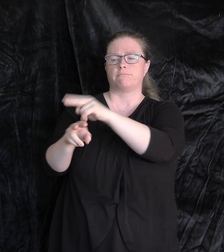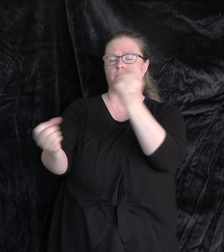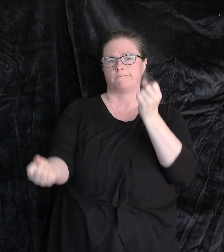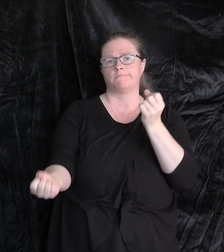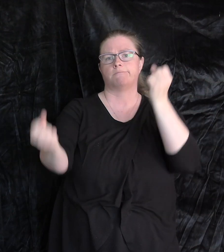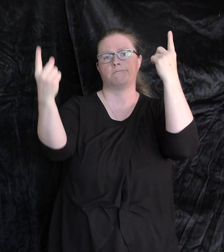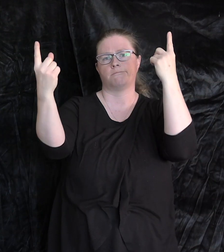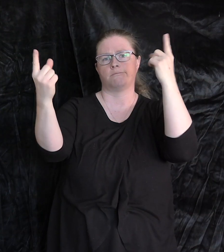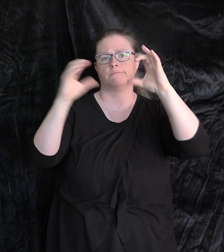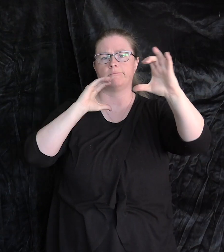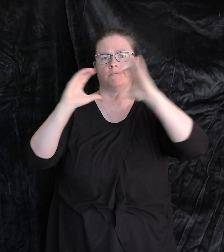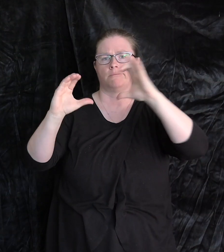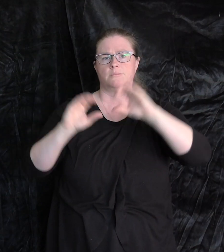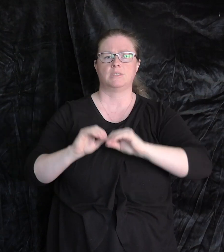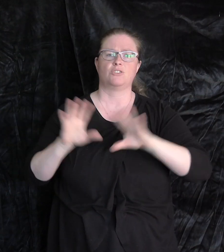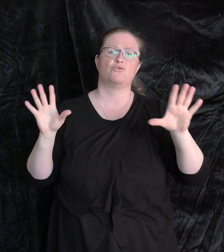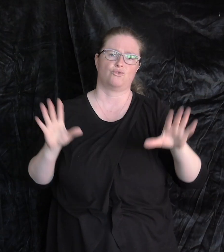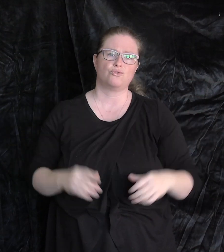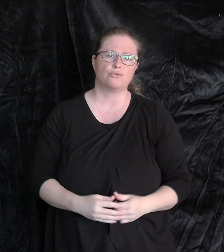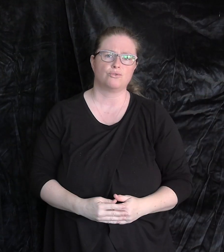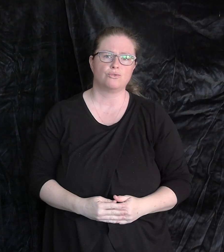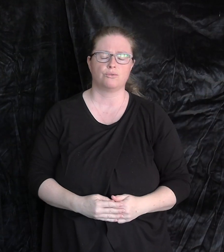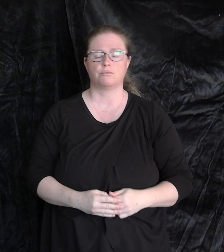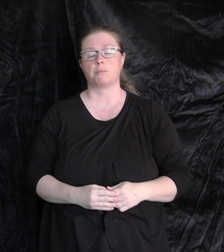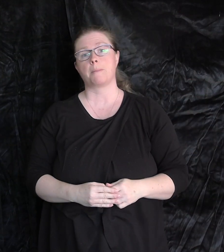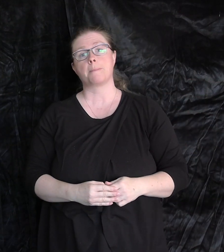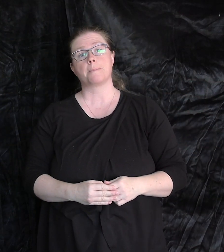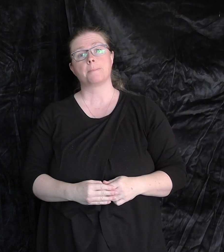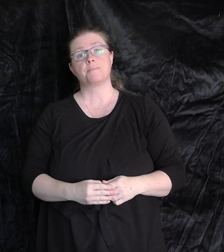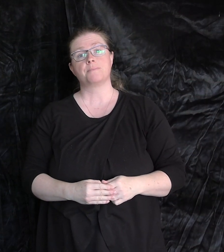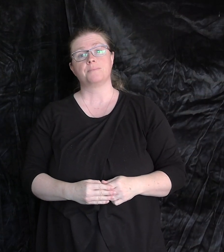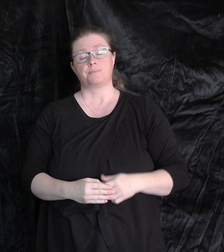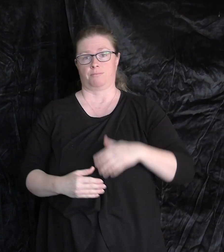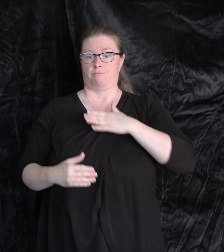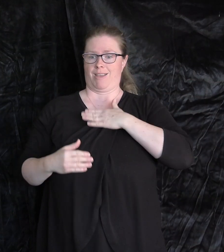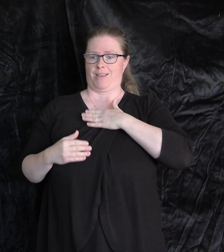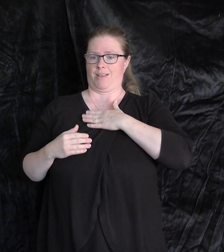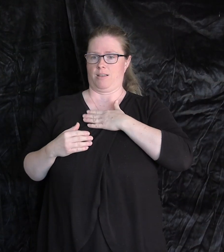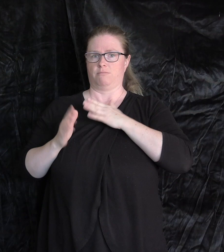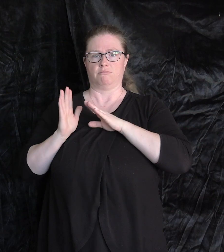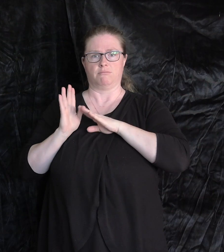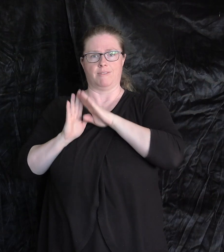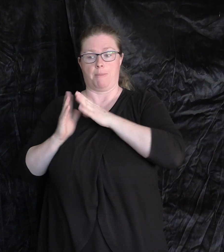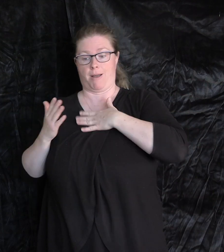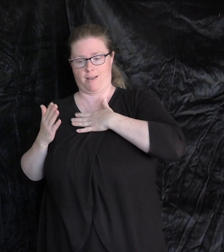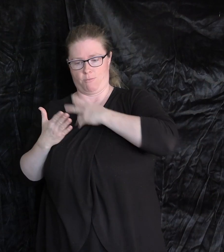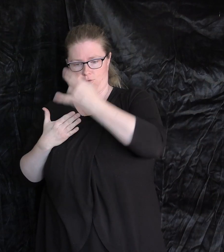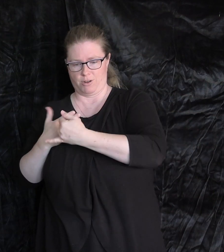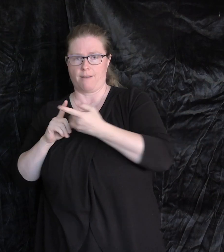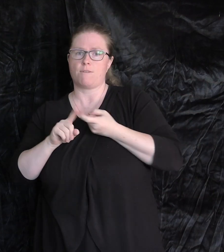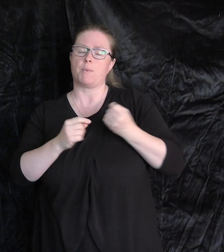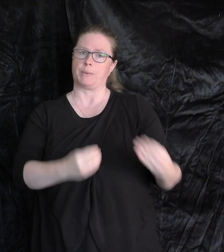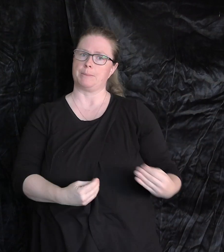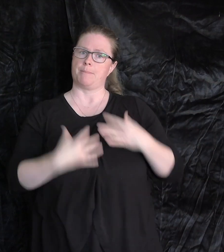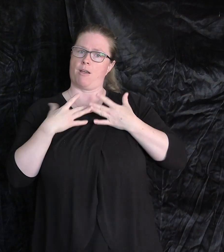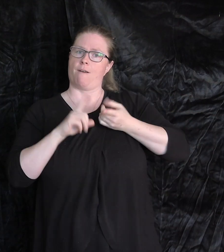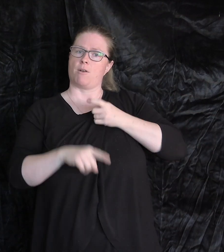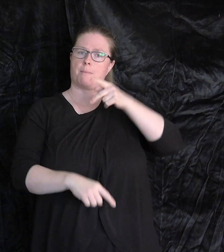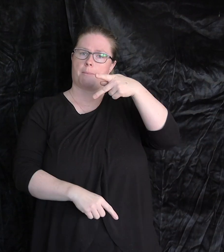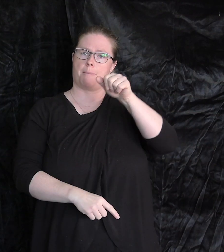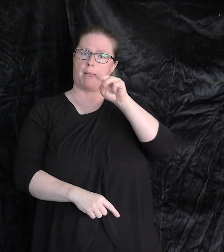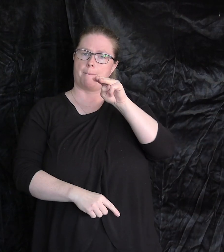communications. The piece was inspired by Pamela Witcher who introduced me to the beautiful world